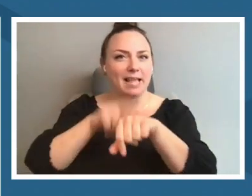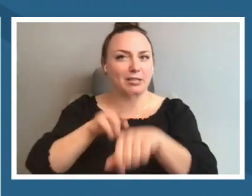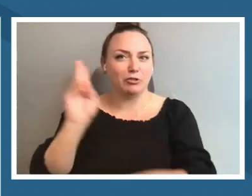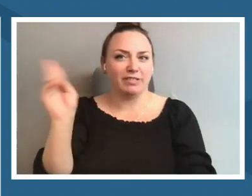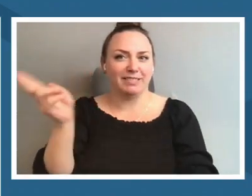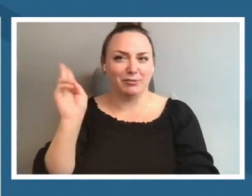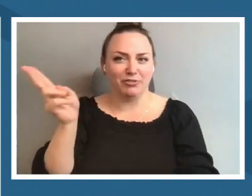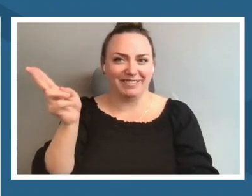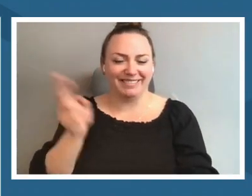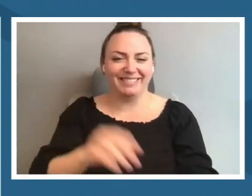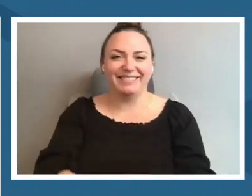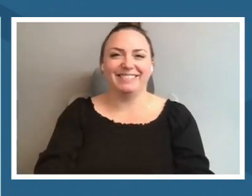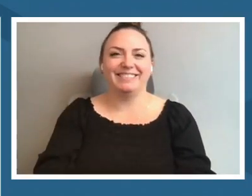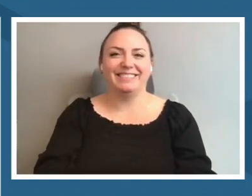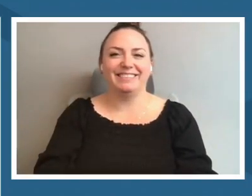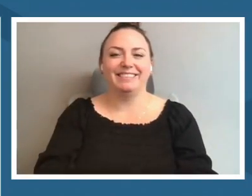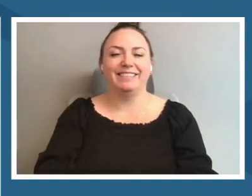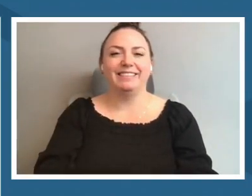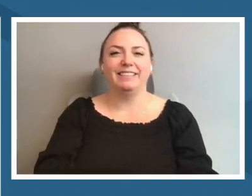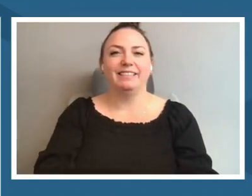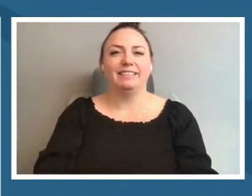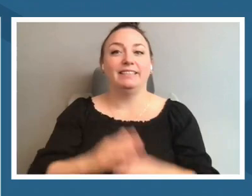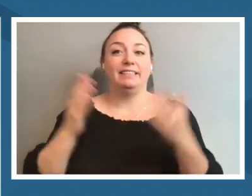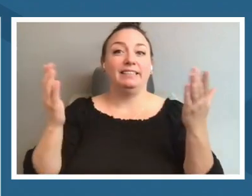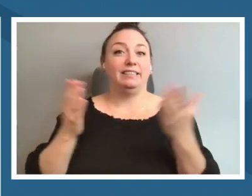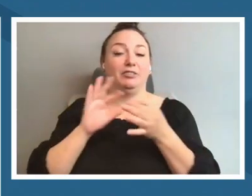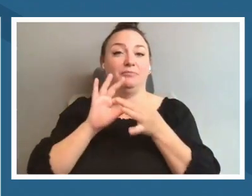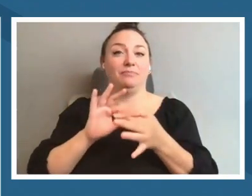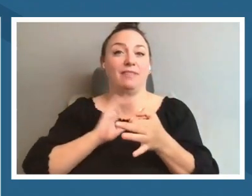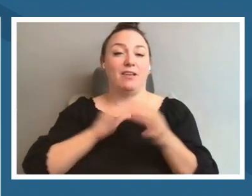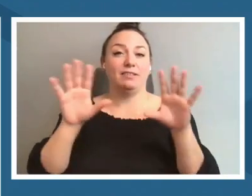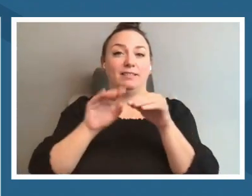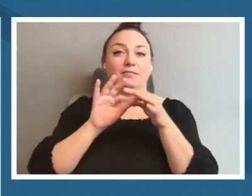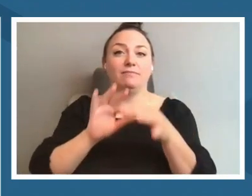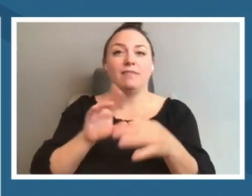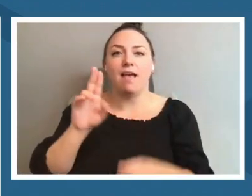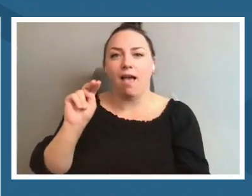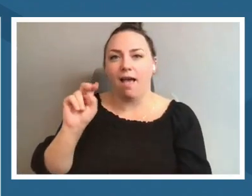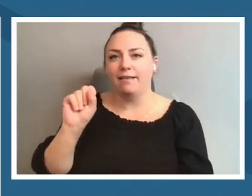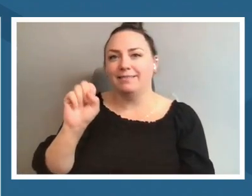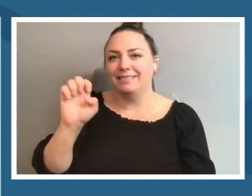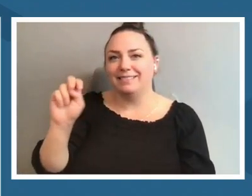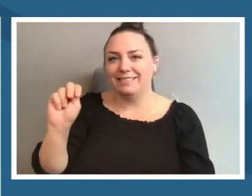and we are here for our session unseen